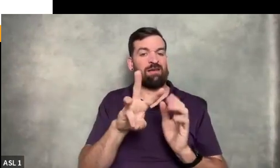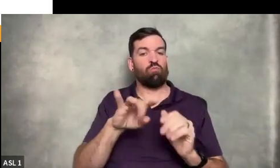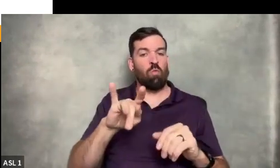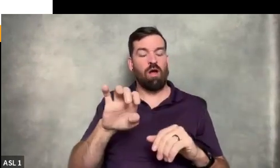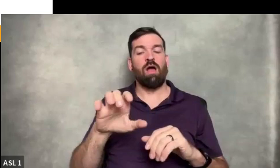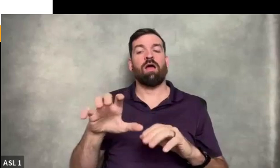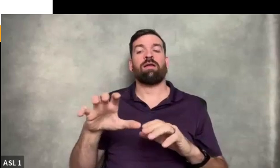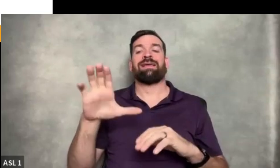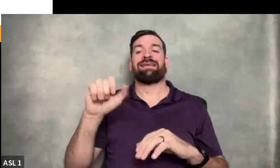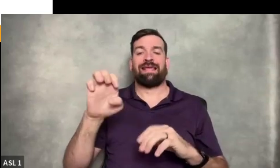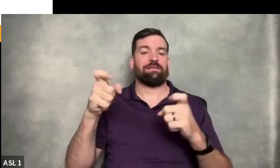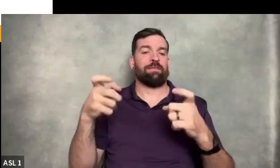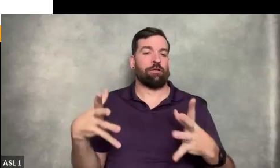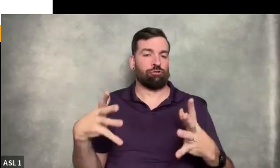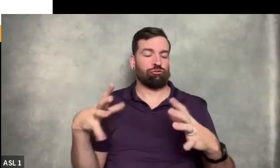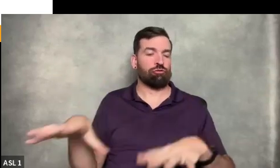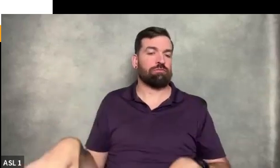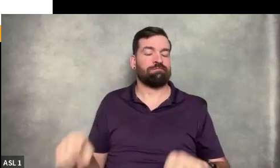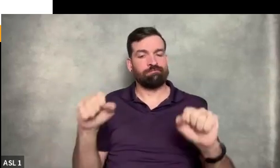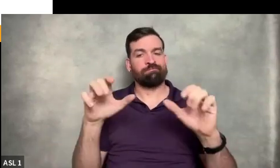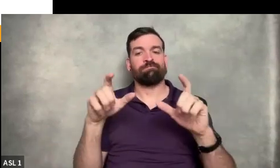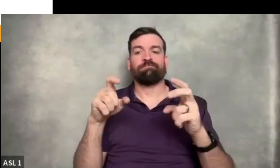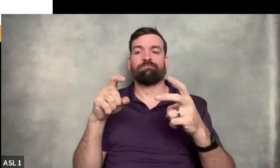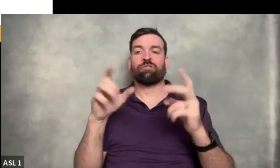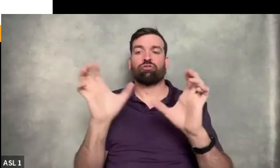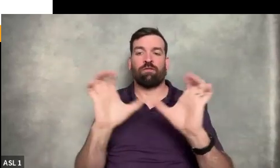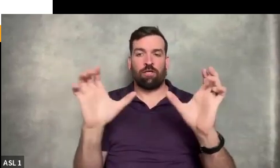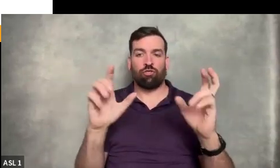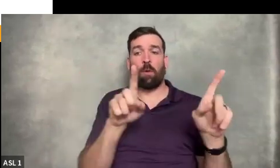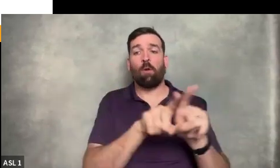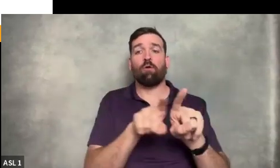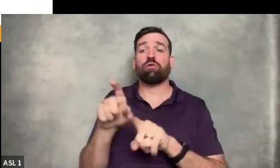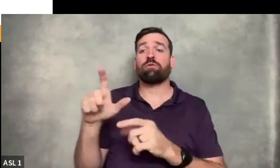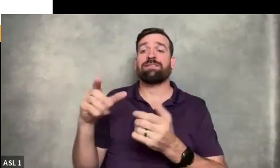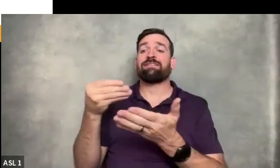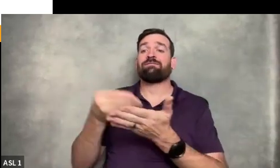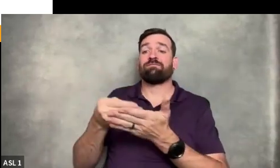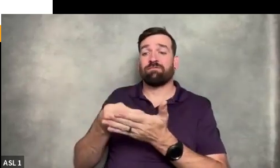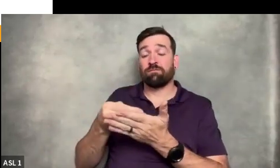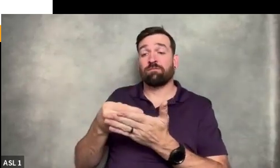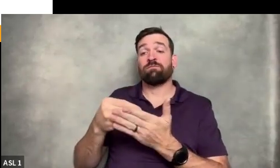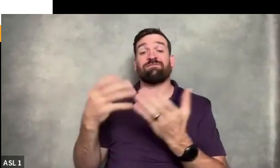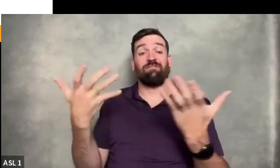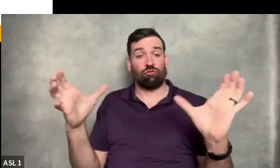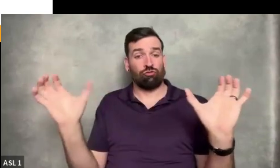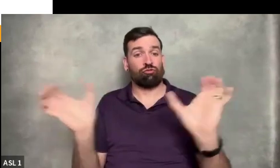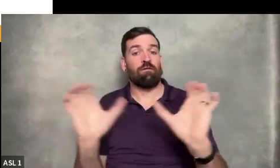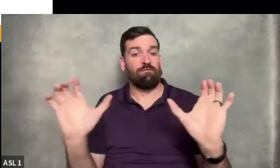program and ensure that all case managers funded with state and federal funds are certified. Here's